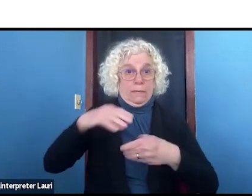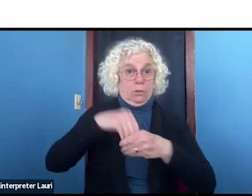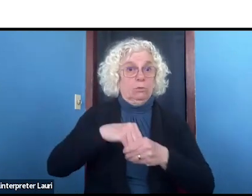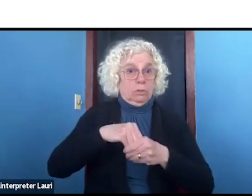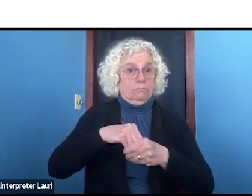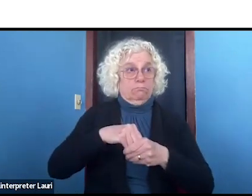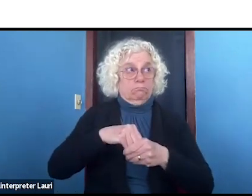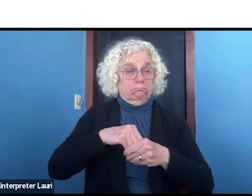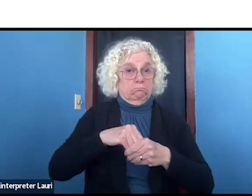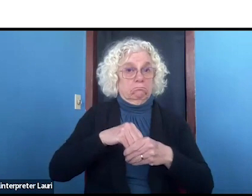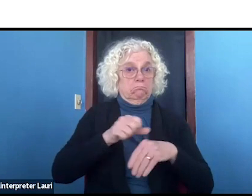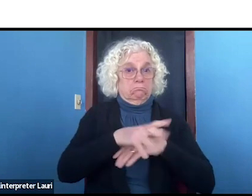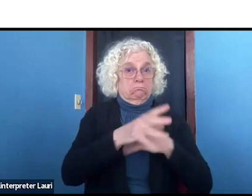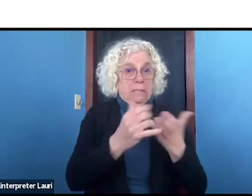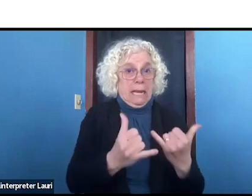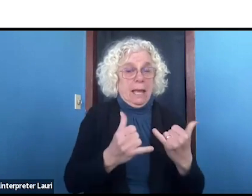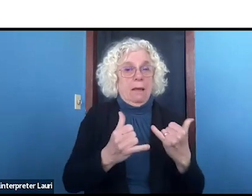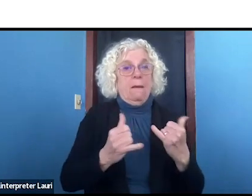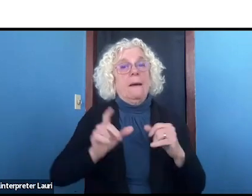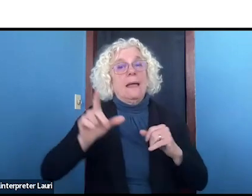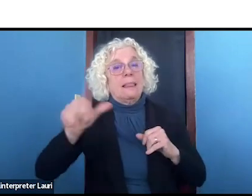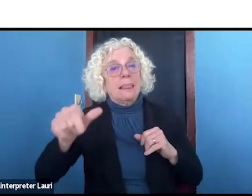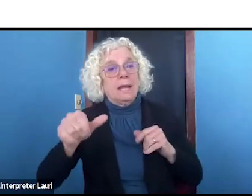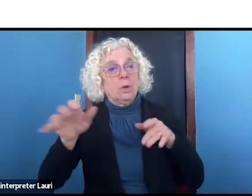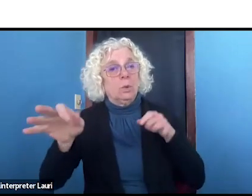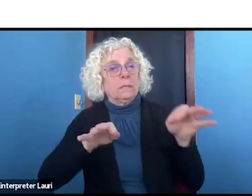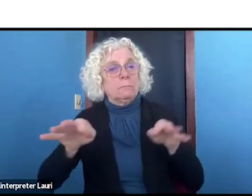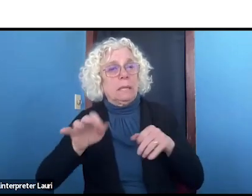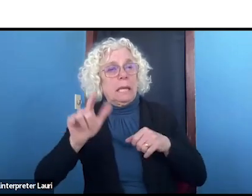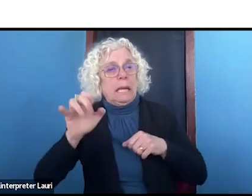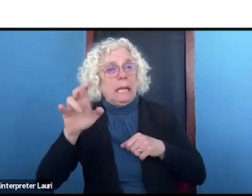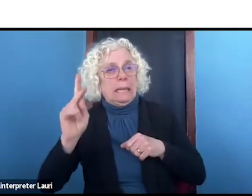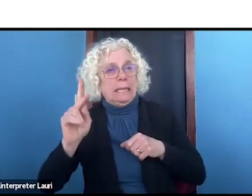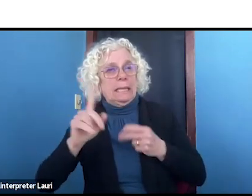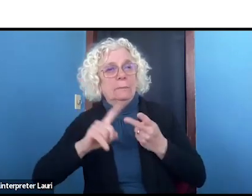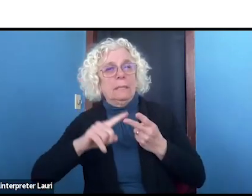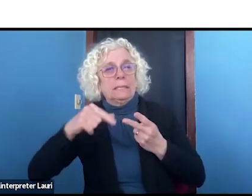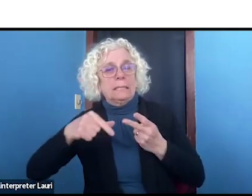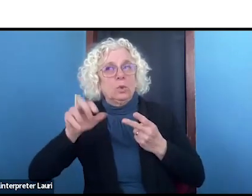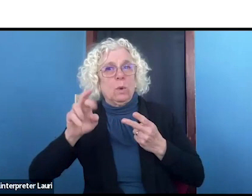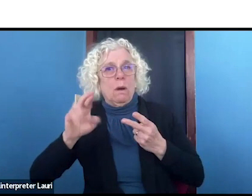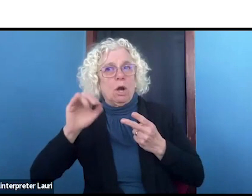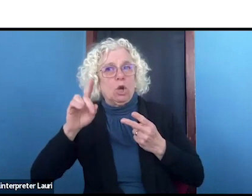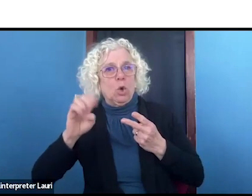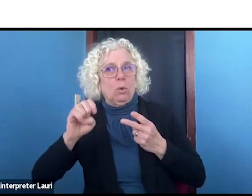And down the road in this presentation, we'll put a link in the chat and a QR code if you want to access the application.